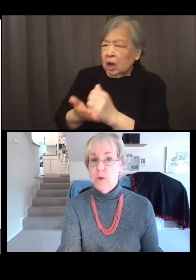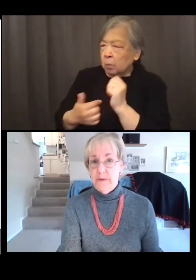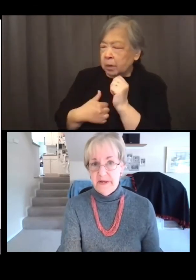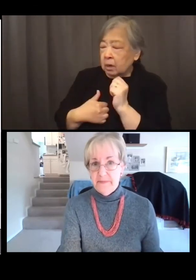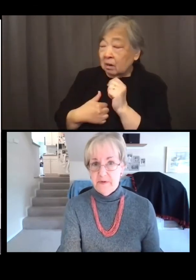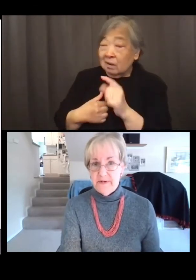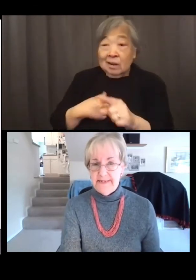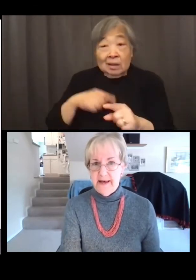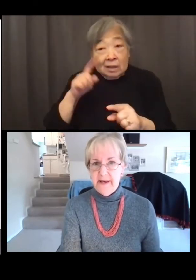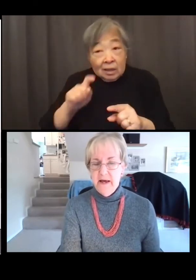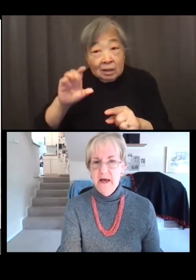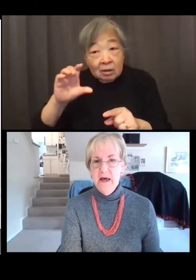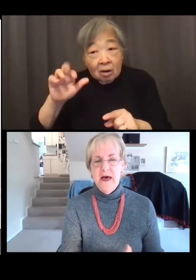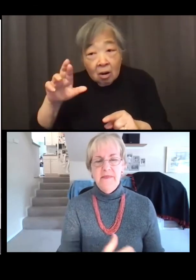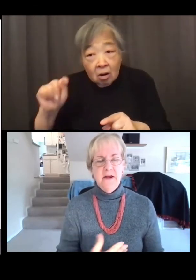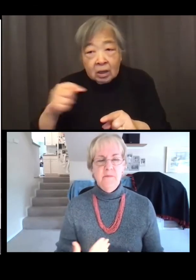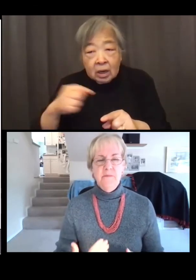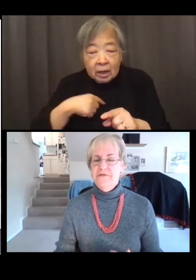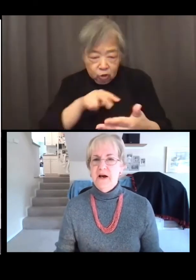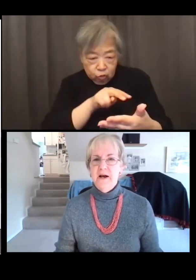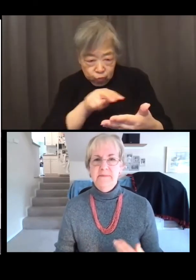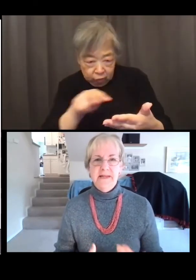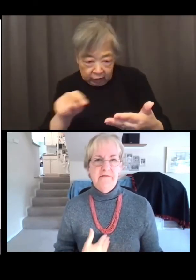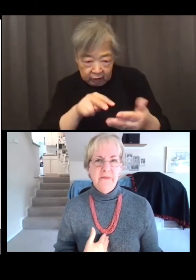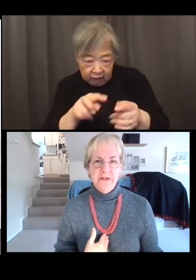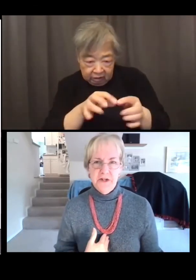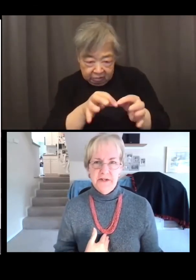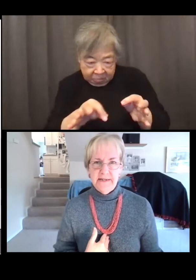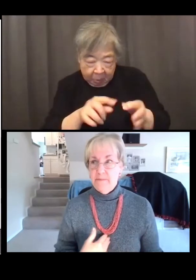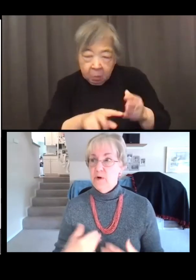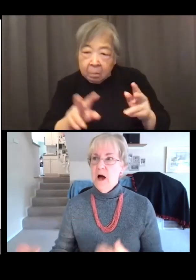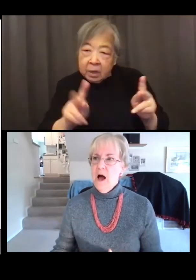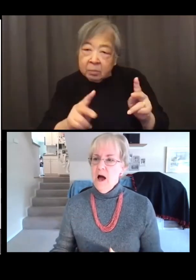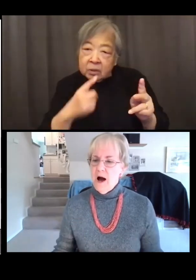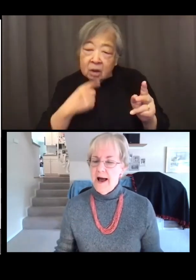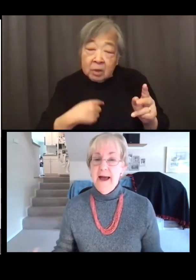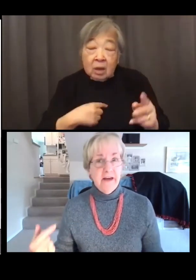what people are saying The number of times that I have mentioned to someone I have a